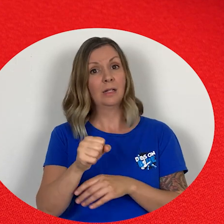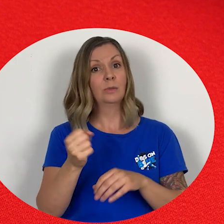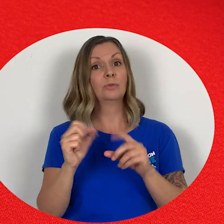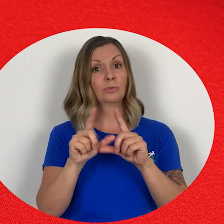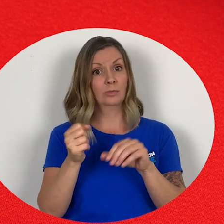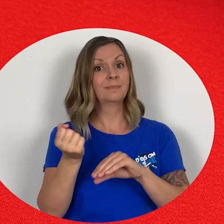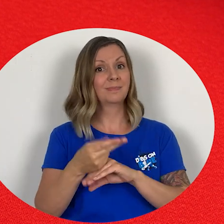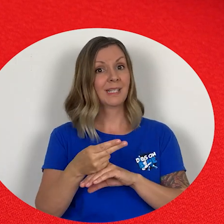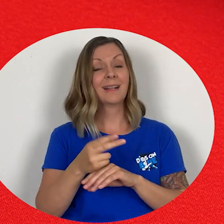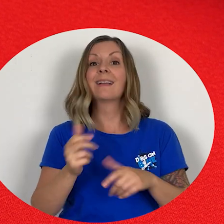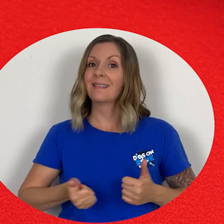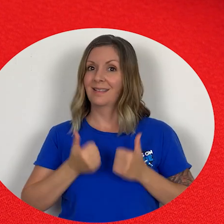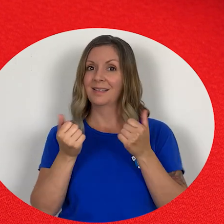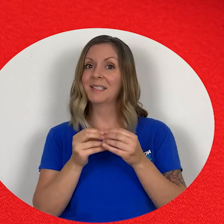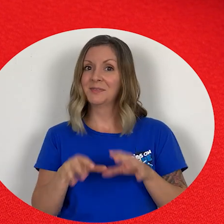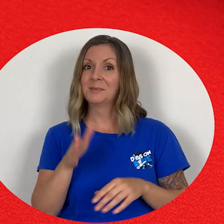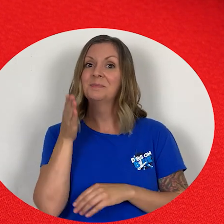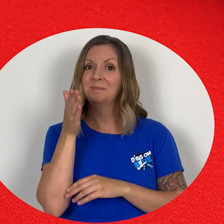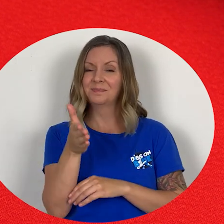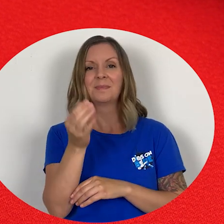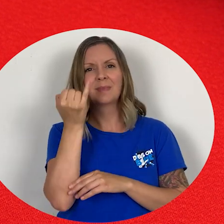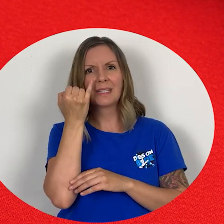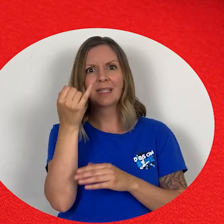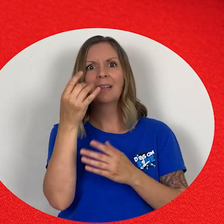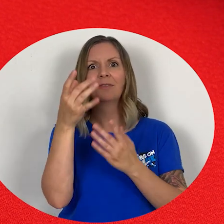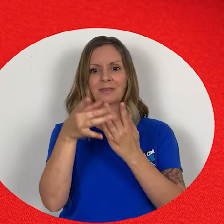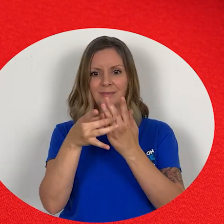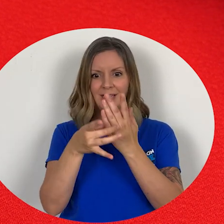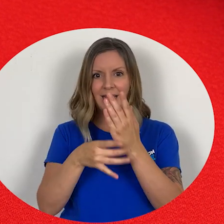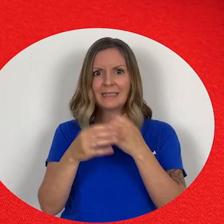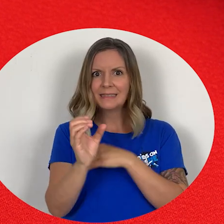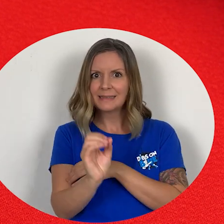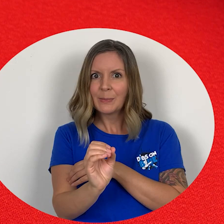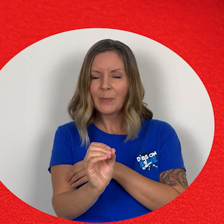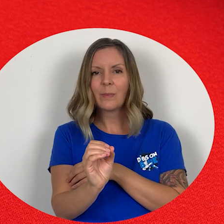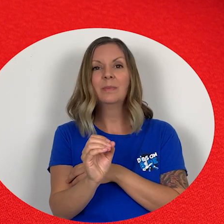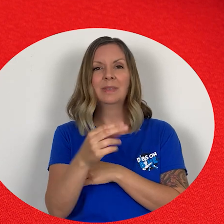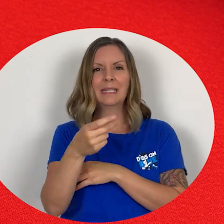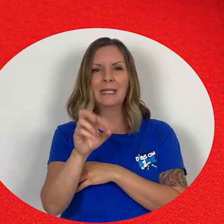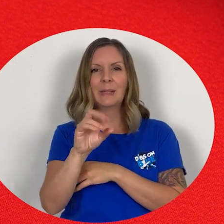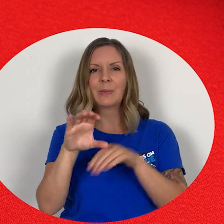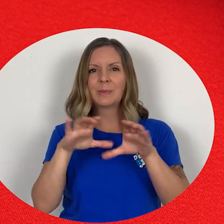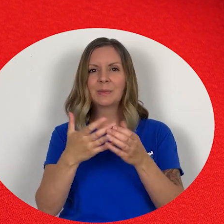Thanos card, Thanos loses a life. And if the Hero players can reduce Thanos’ life to